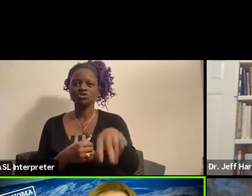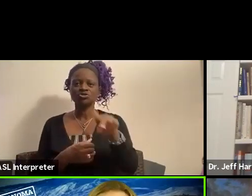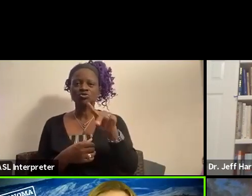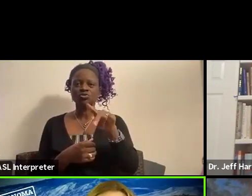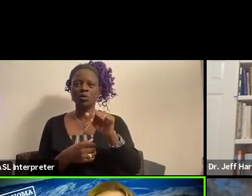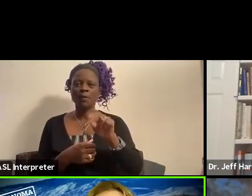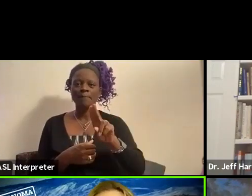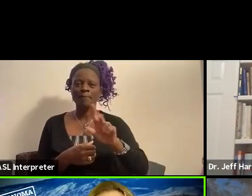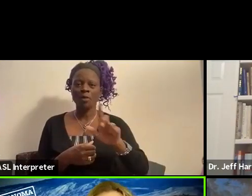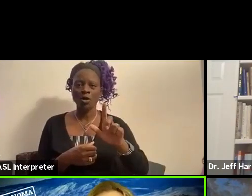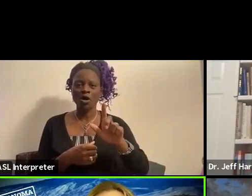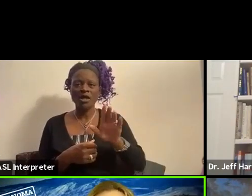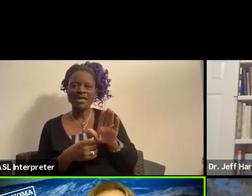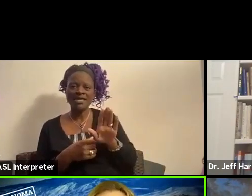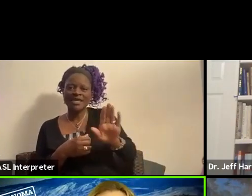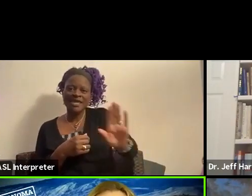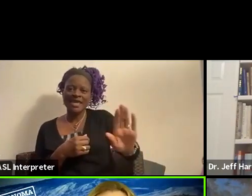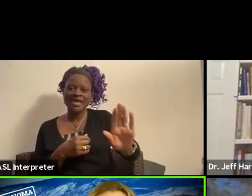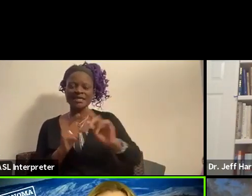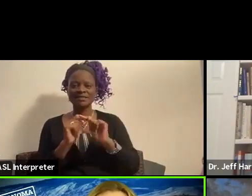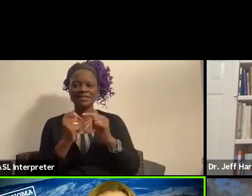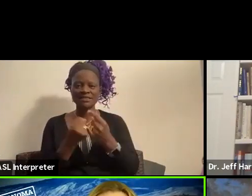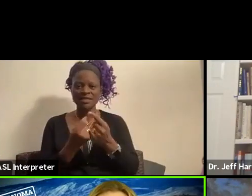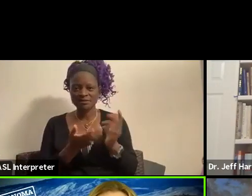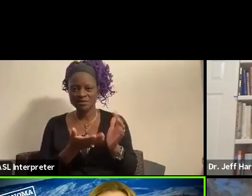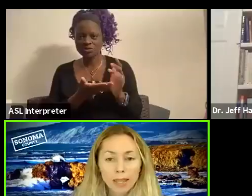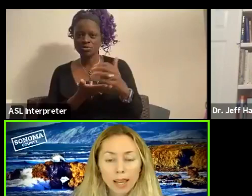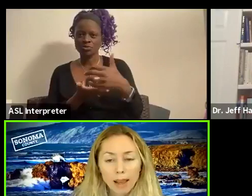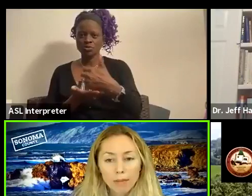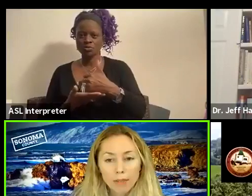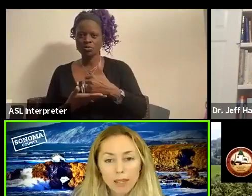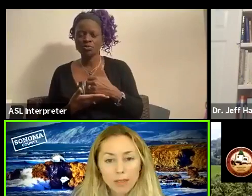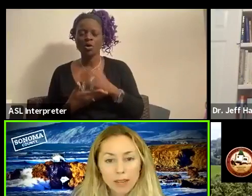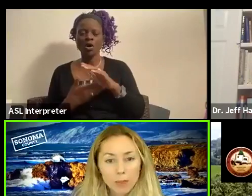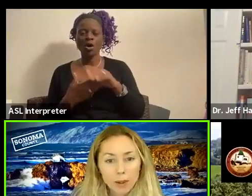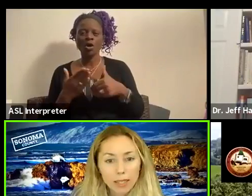busily compiling the questions that we're receiving in real time via Facebook.